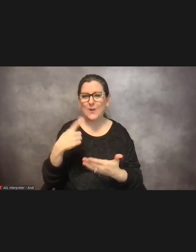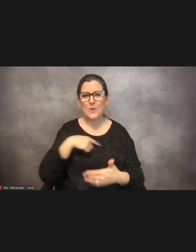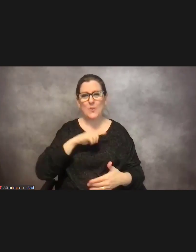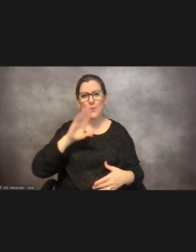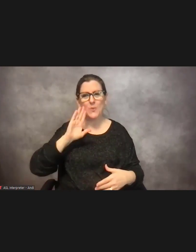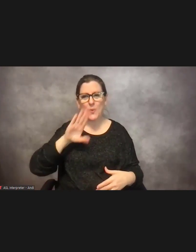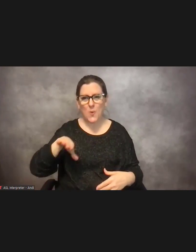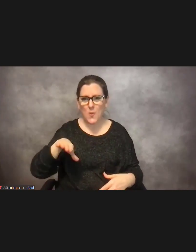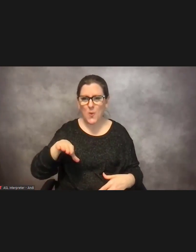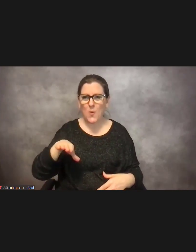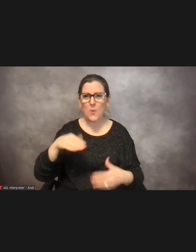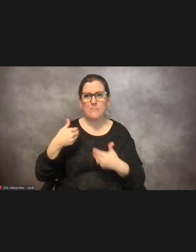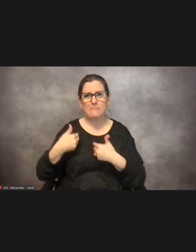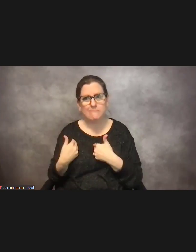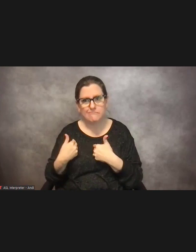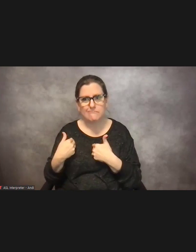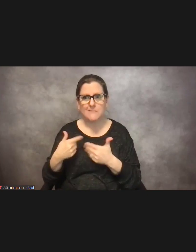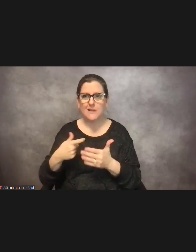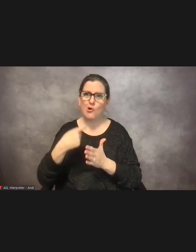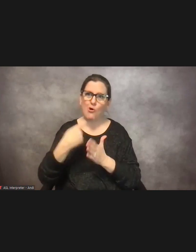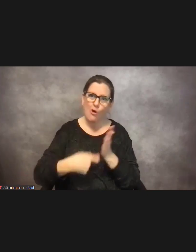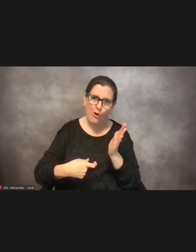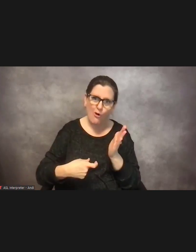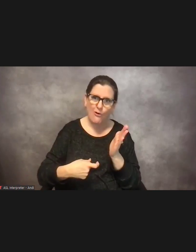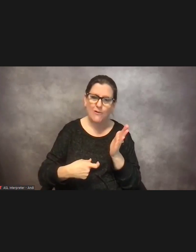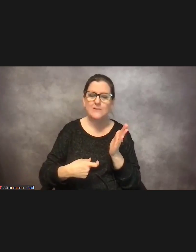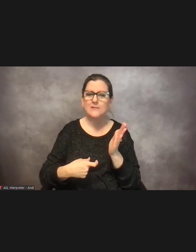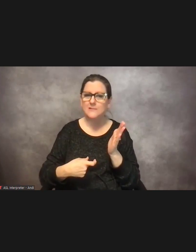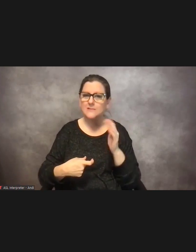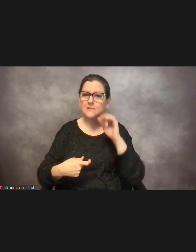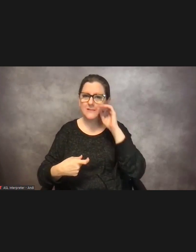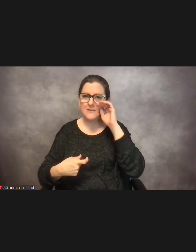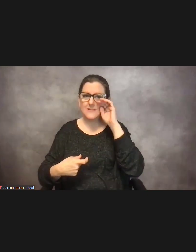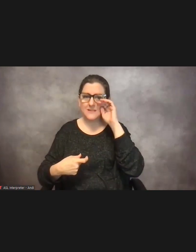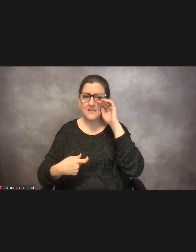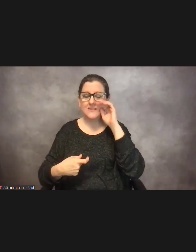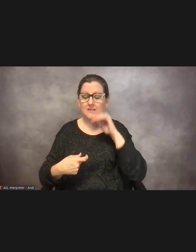We know all too well the burden of the cost of this, but it is